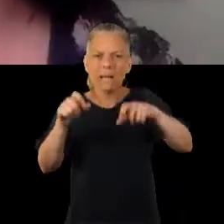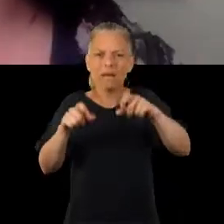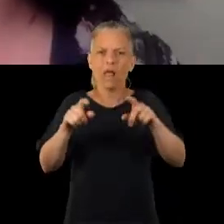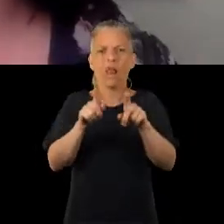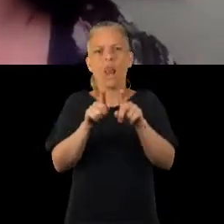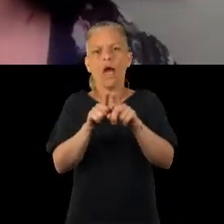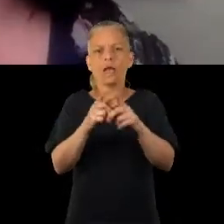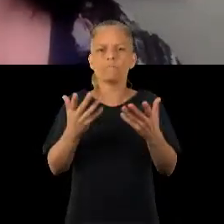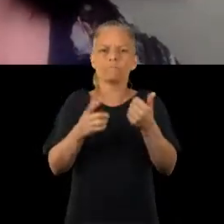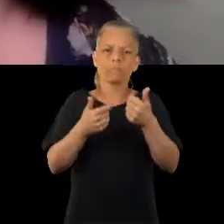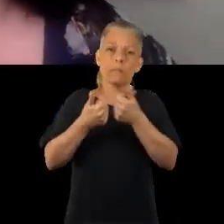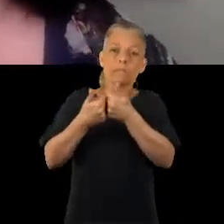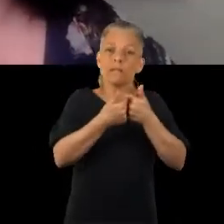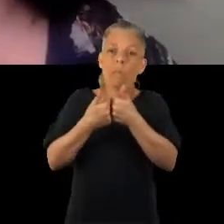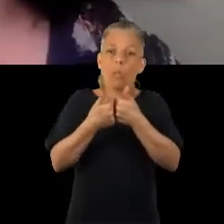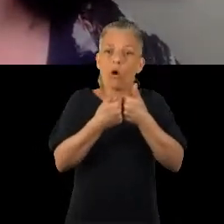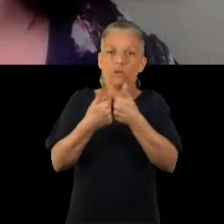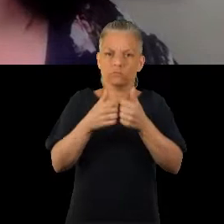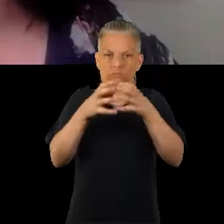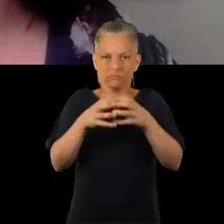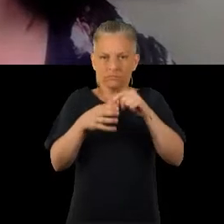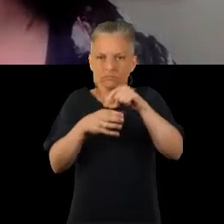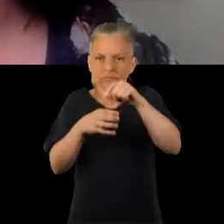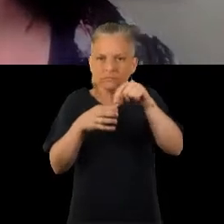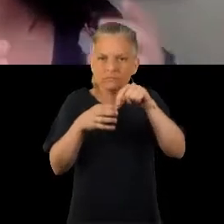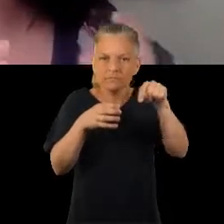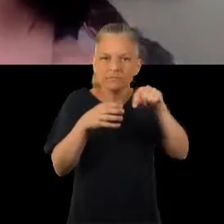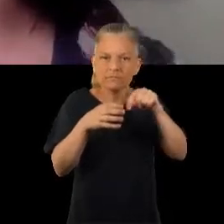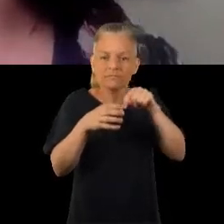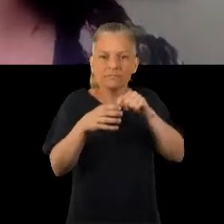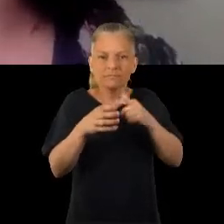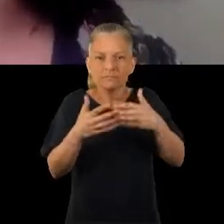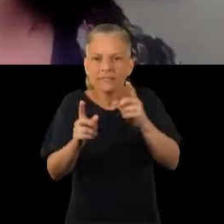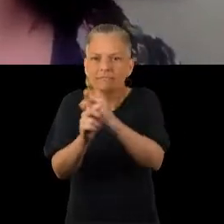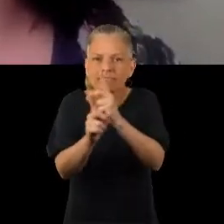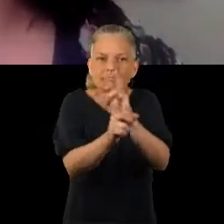support and self help. And I just found that knowledge, absolutely fascinating in the way